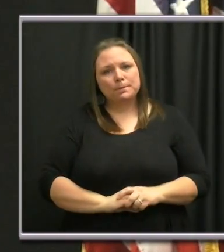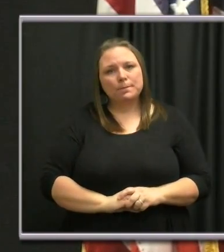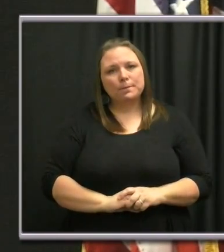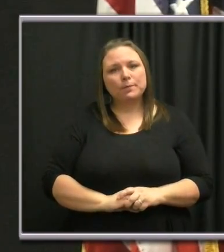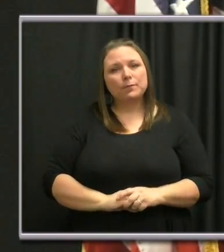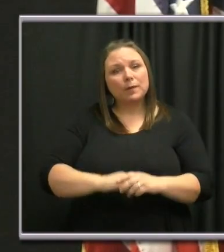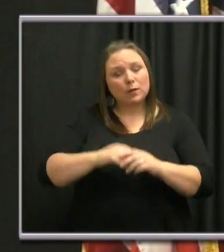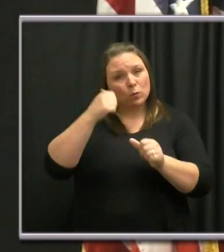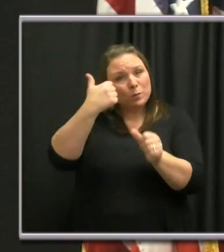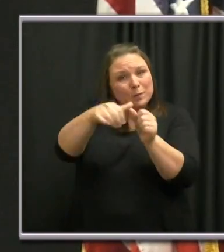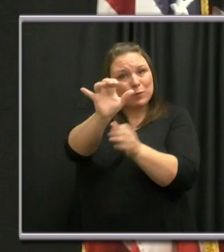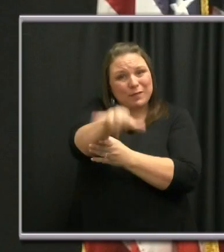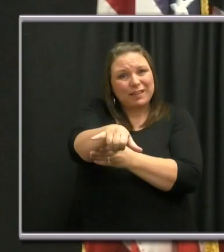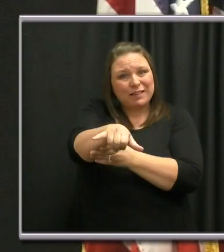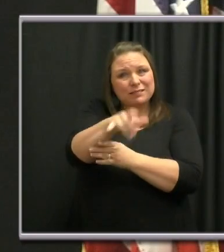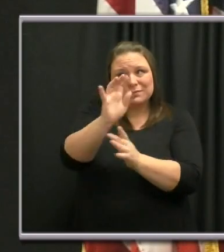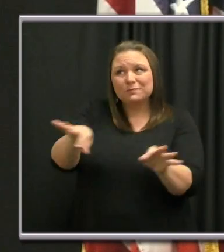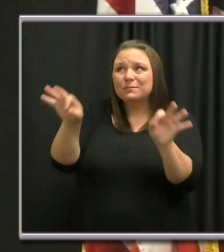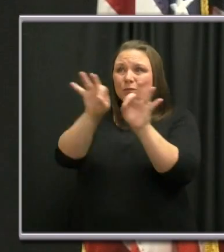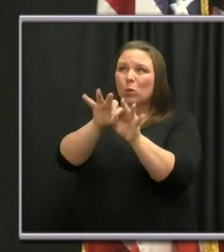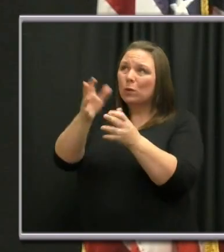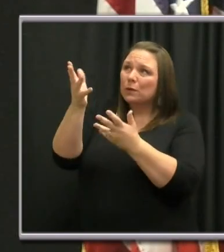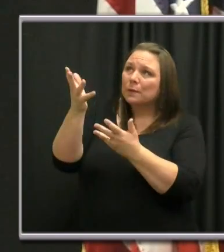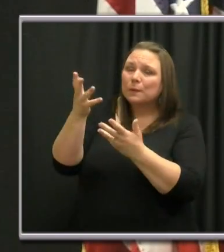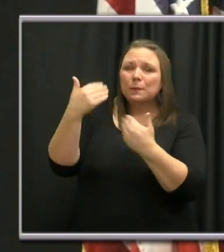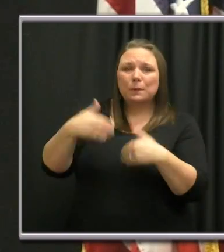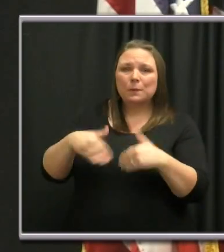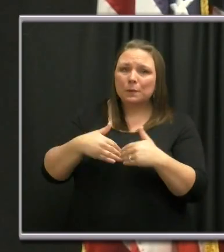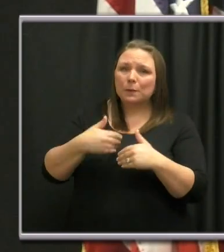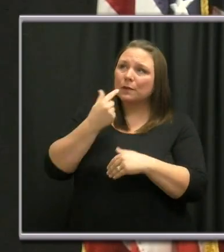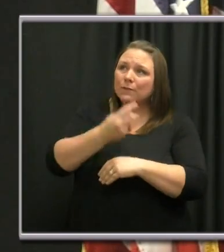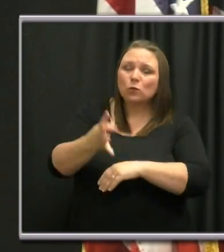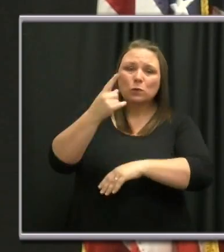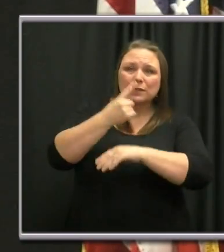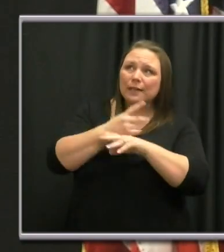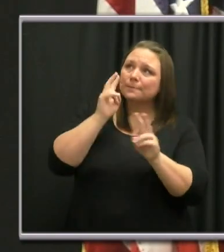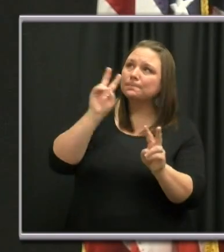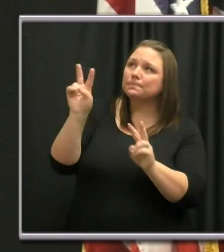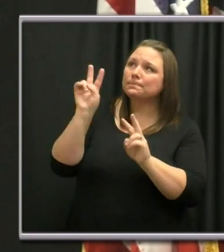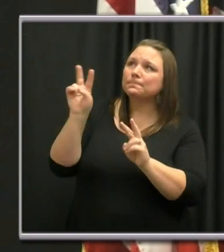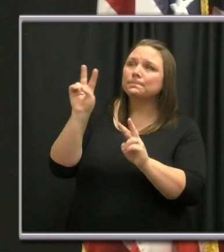HIMSELF FOR OTHERS. LET US KEEP